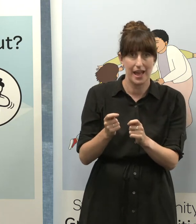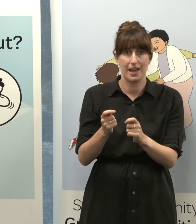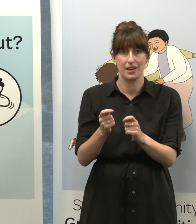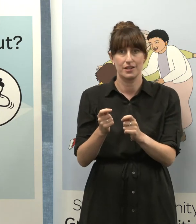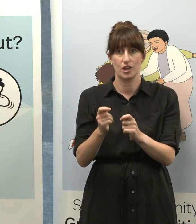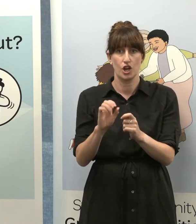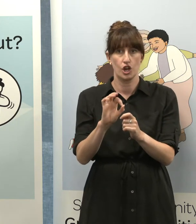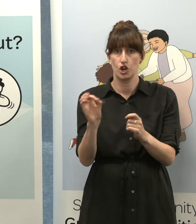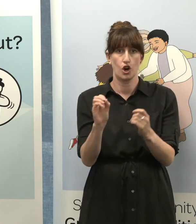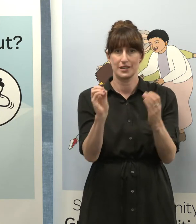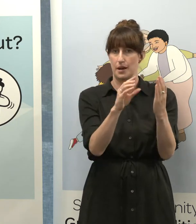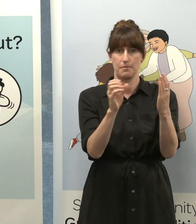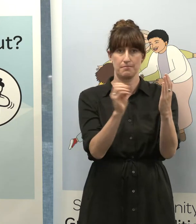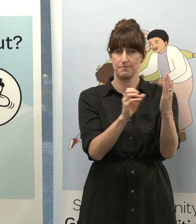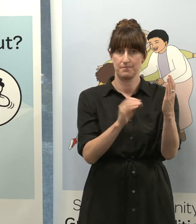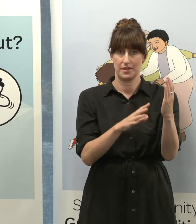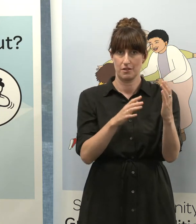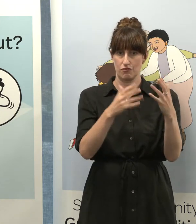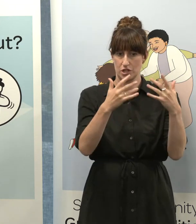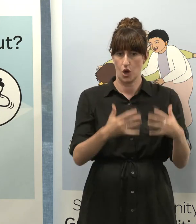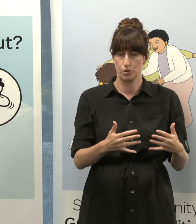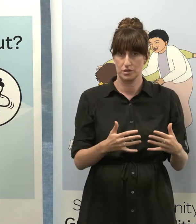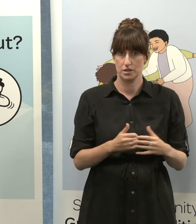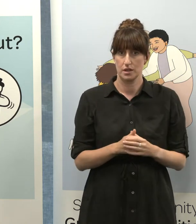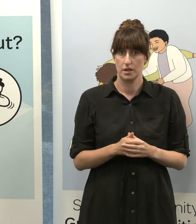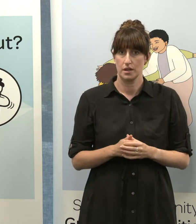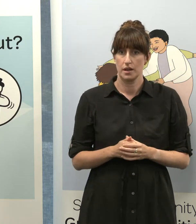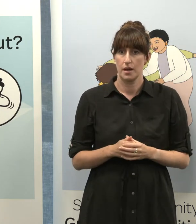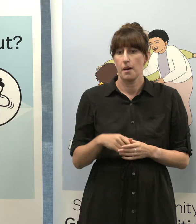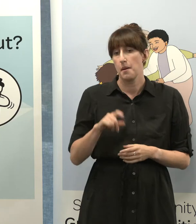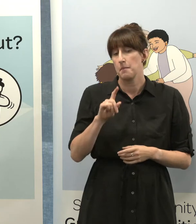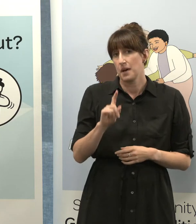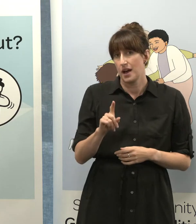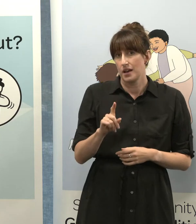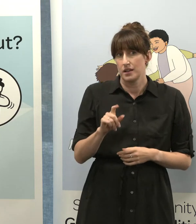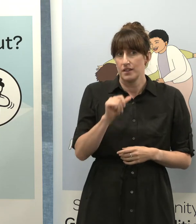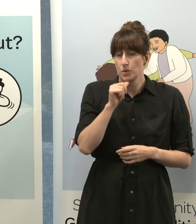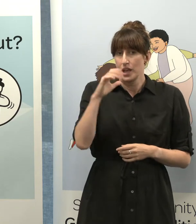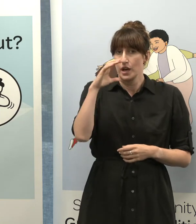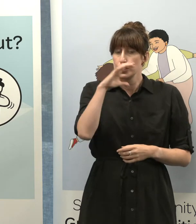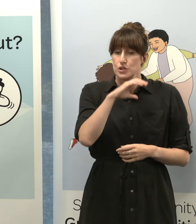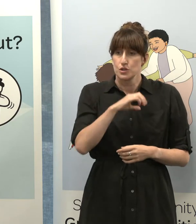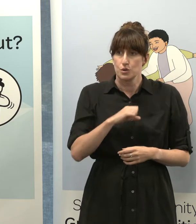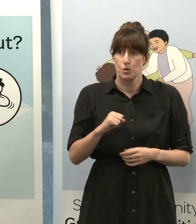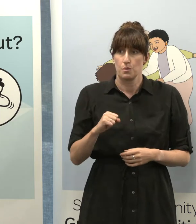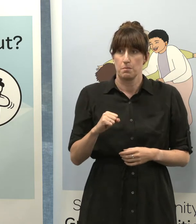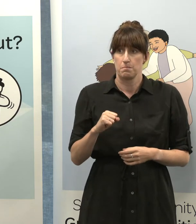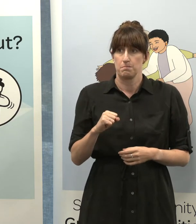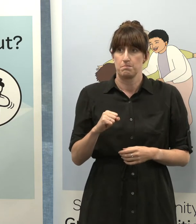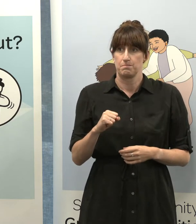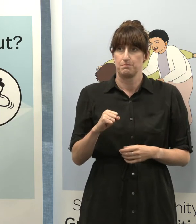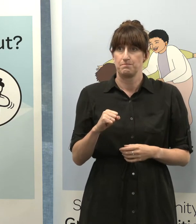It is not really possible to know exactly how many people are testing and not recording their result but what we are